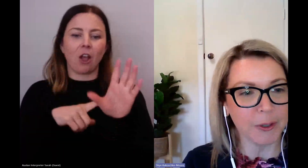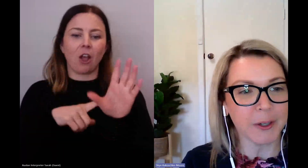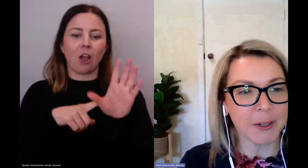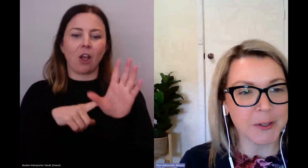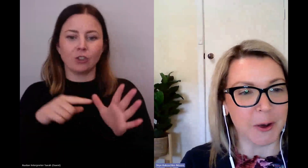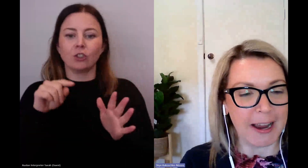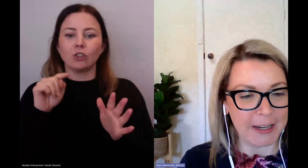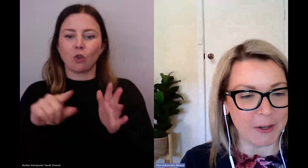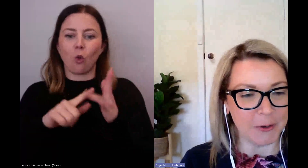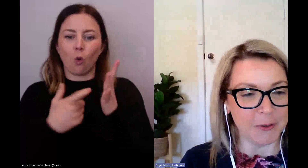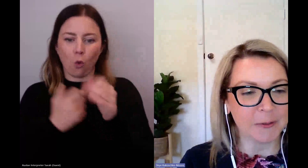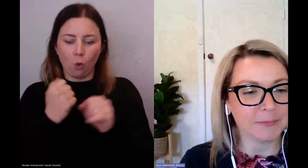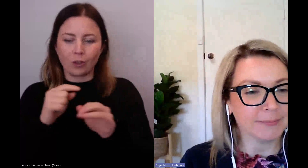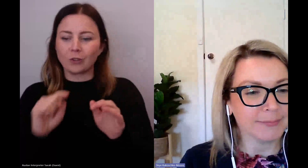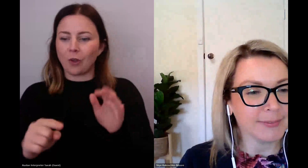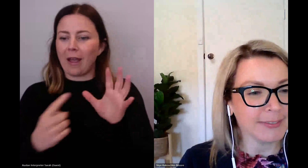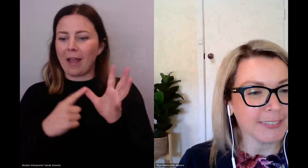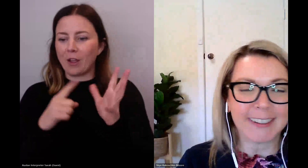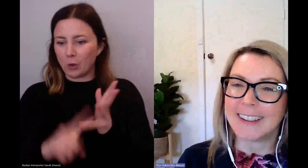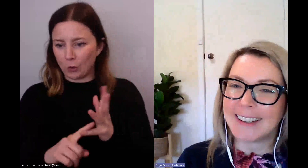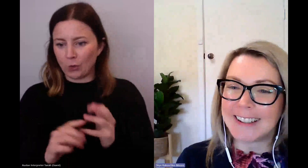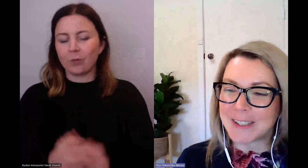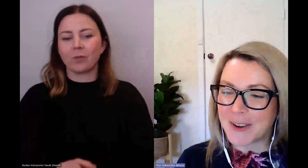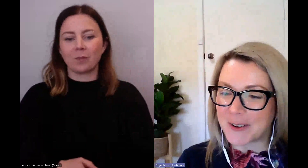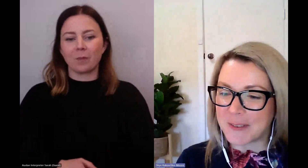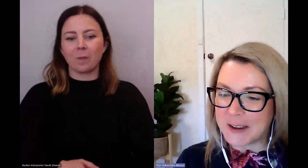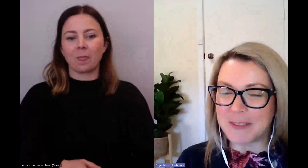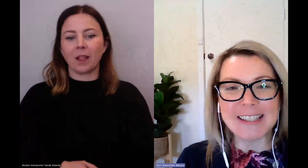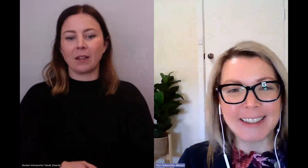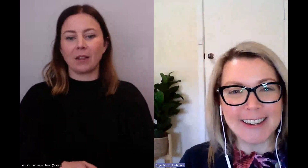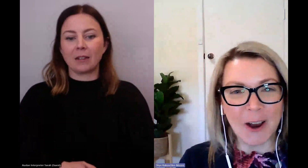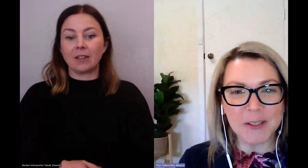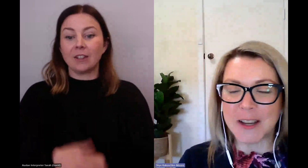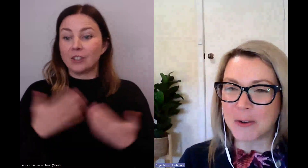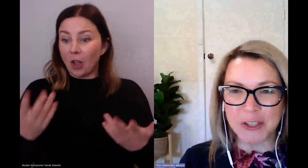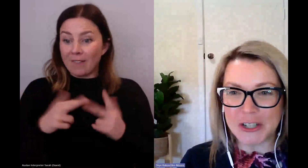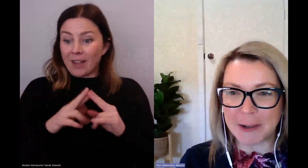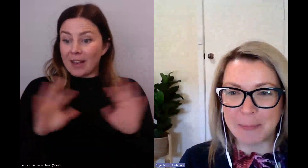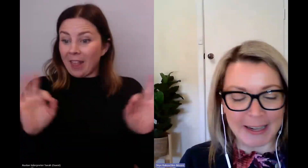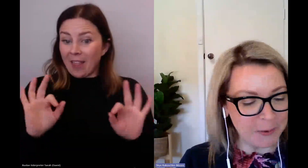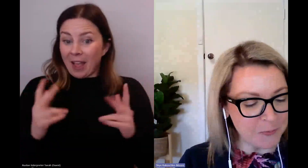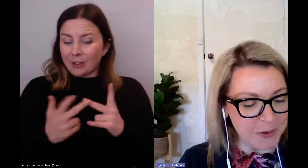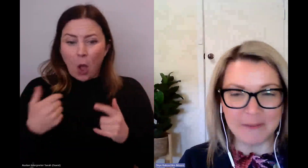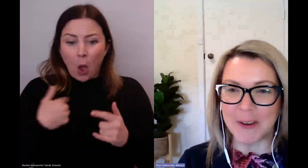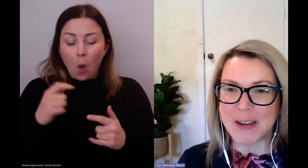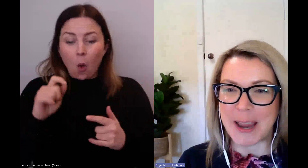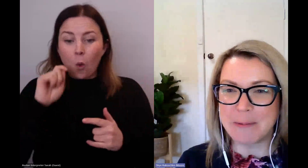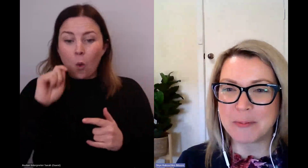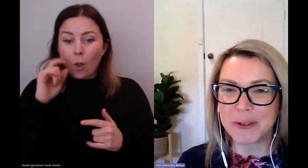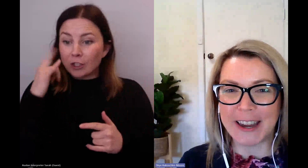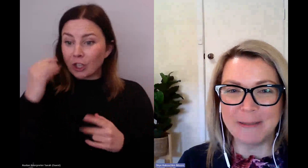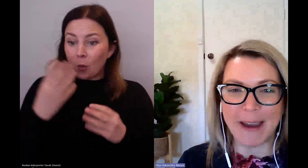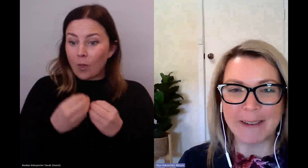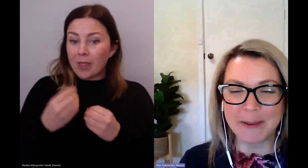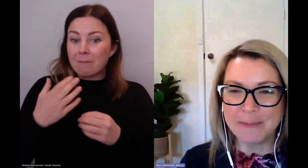So if there's nothing else I'll just check back in with my very capable team have I